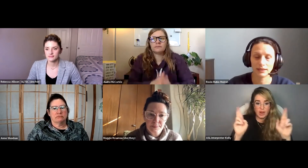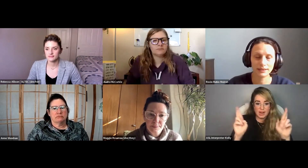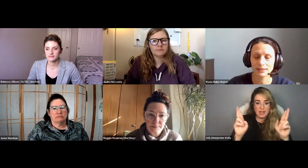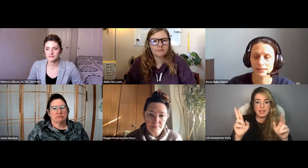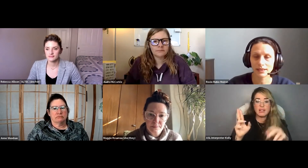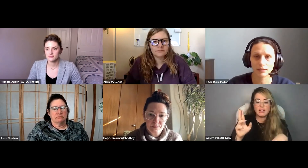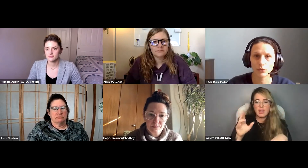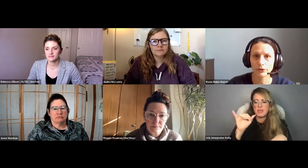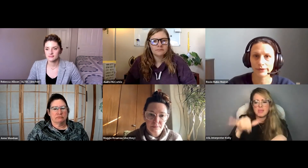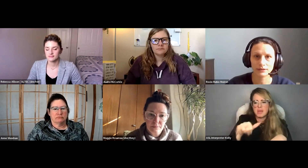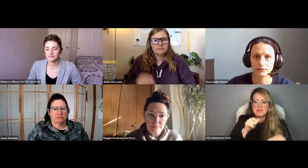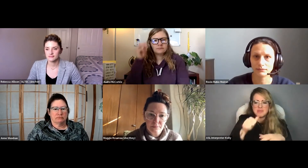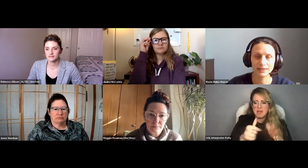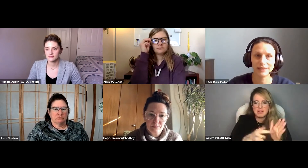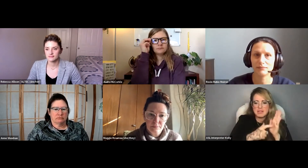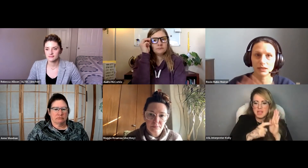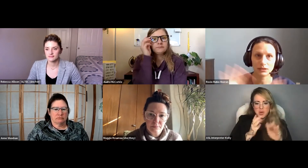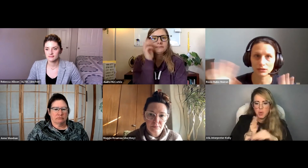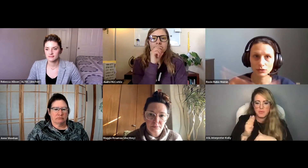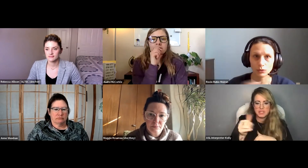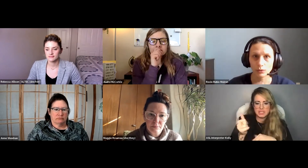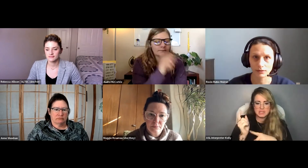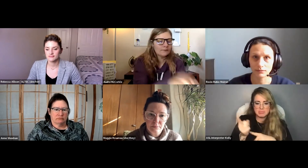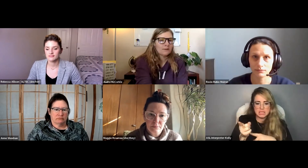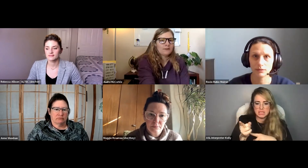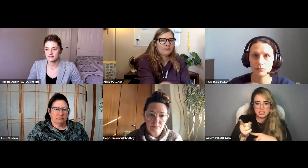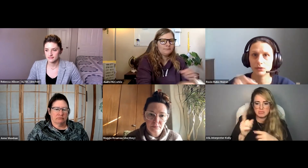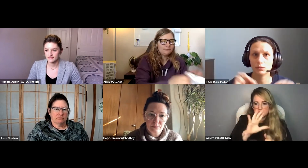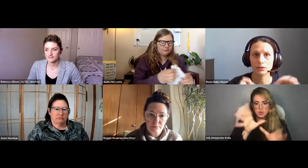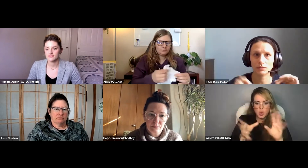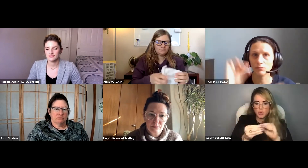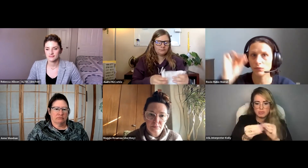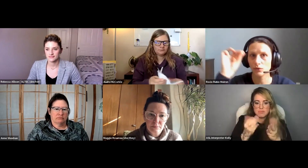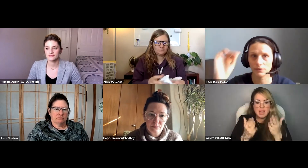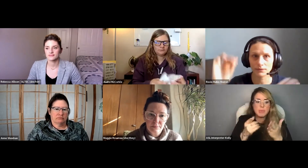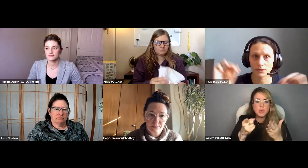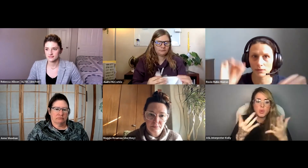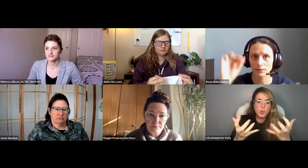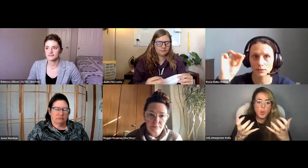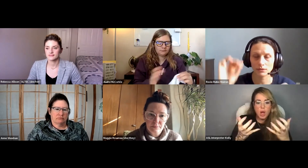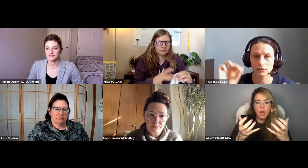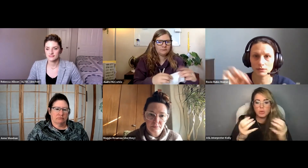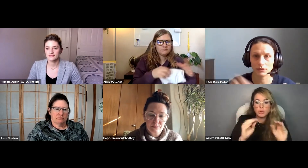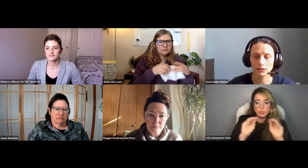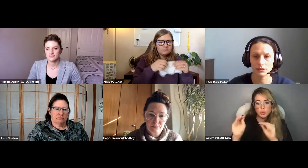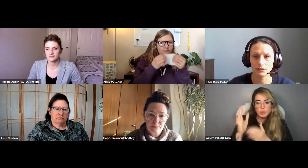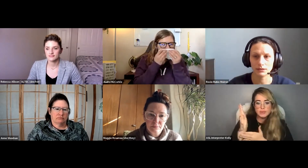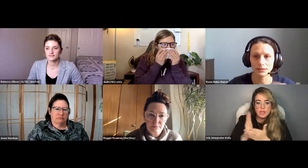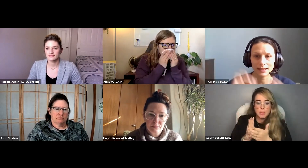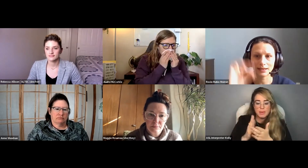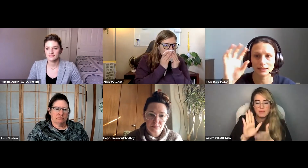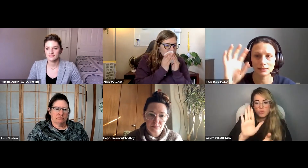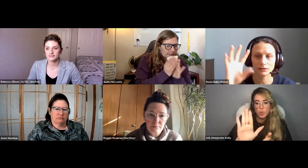it doesn't take more than 10 minutes total. Maybe you want to move some of the slides to